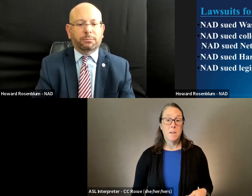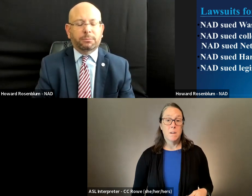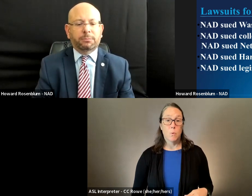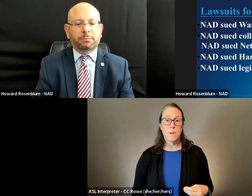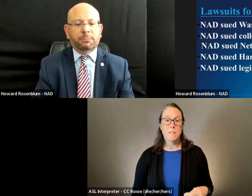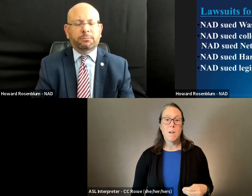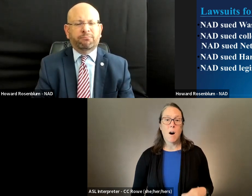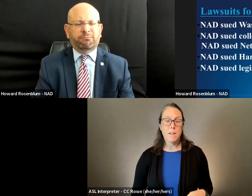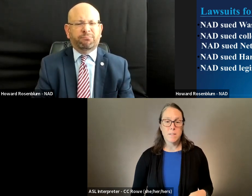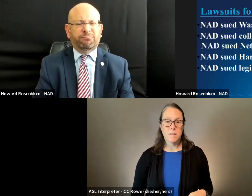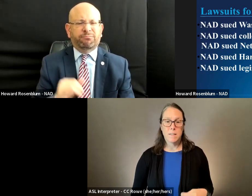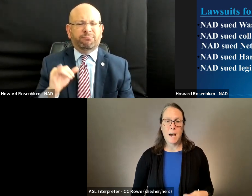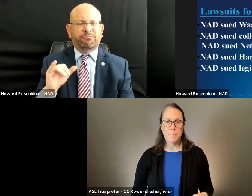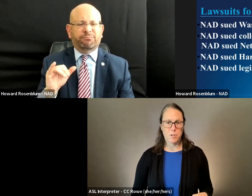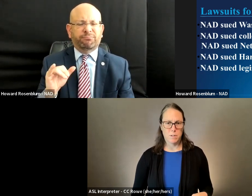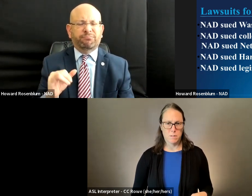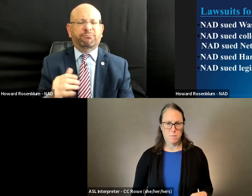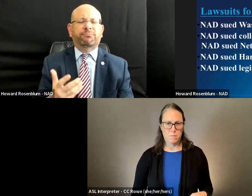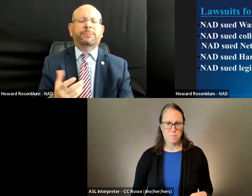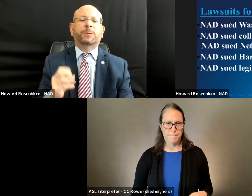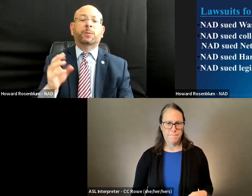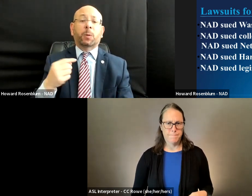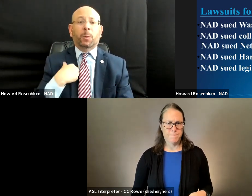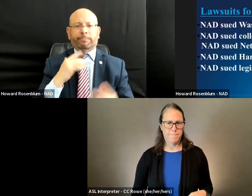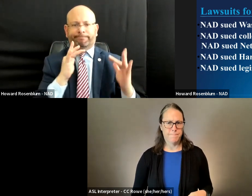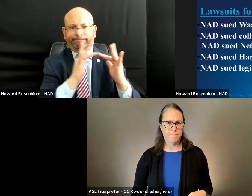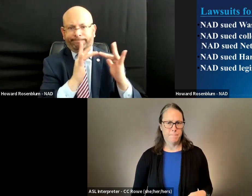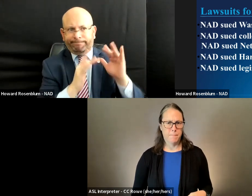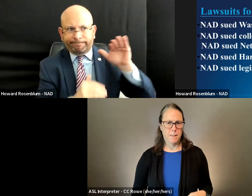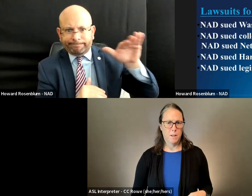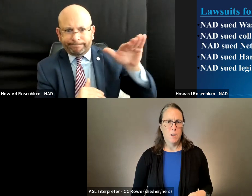was the opposite percentage,